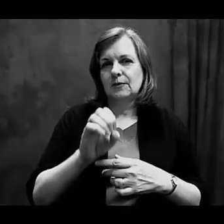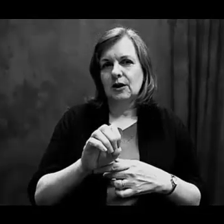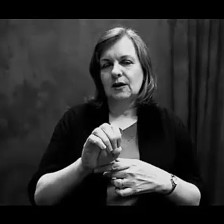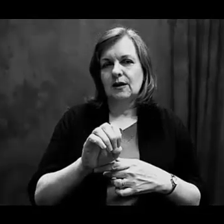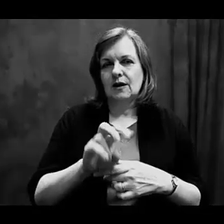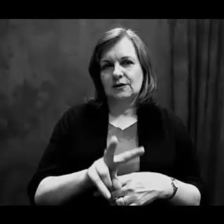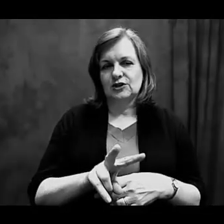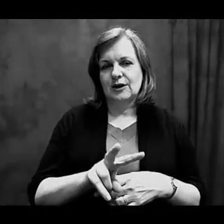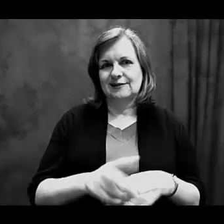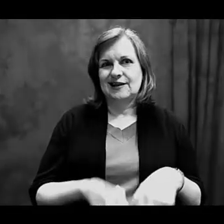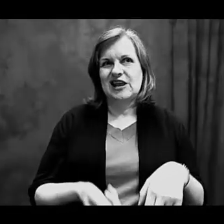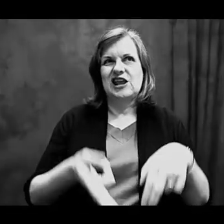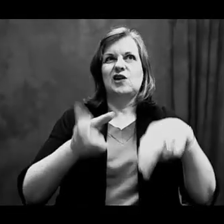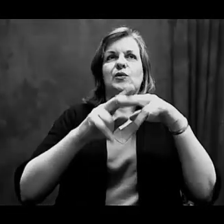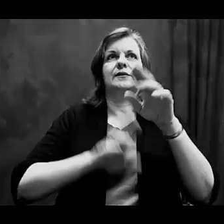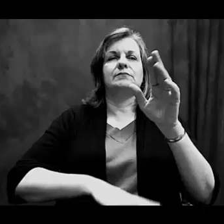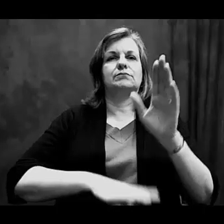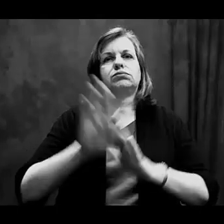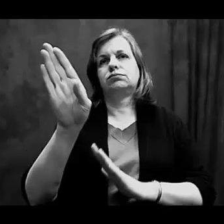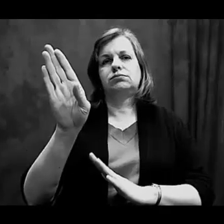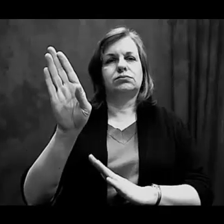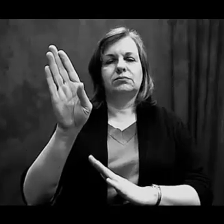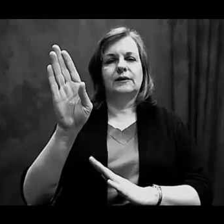away from Mom